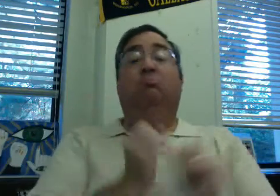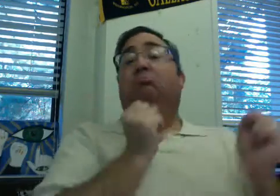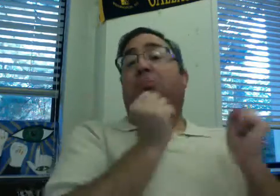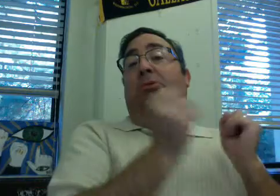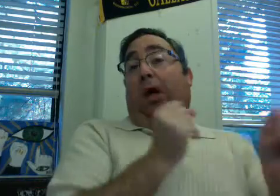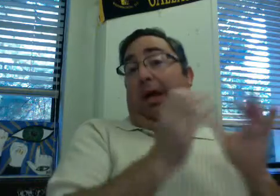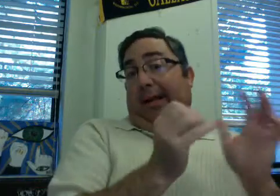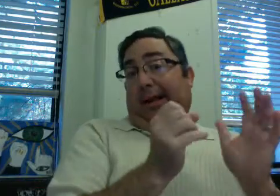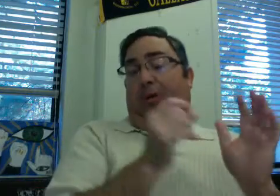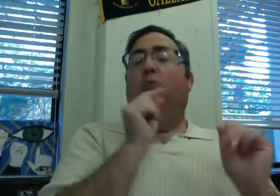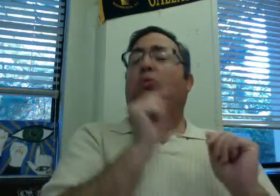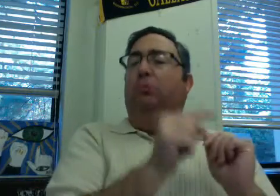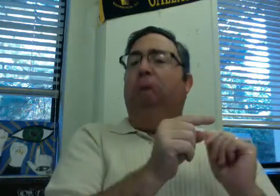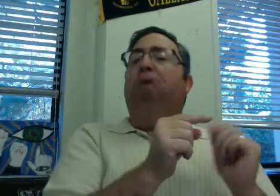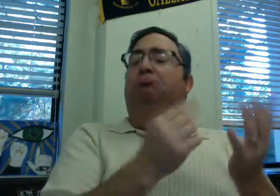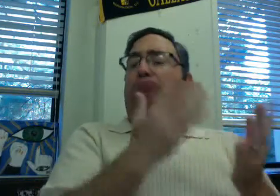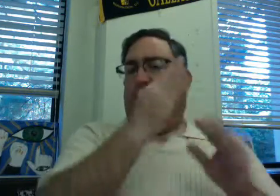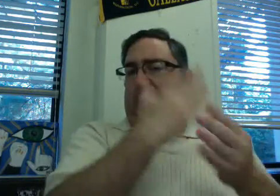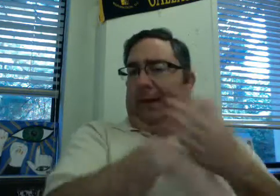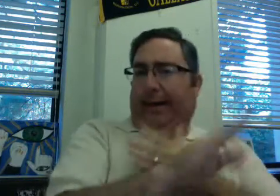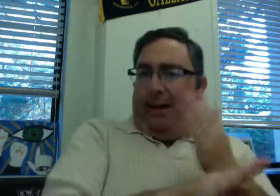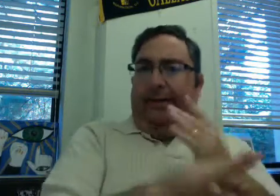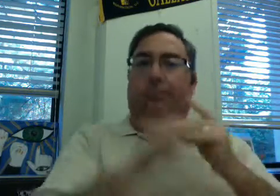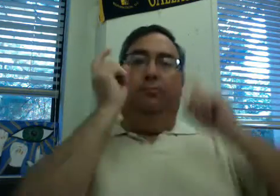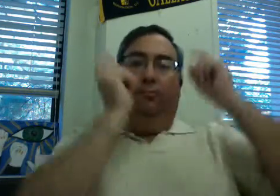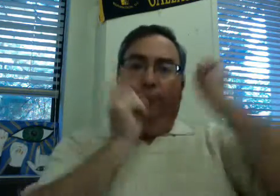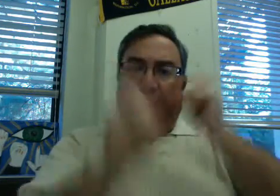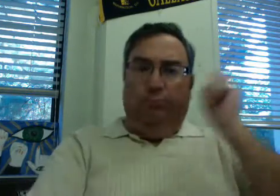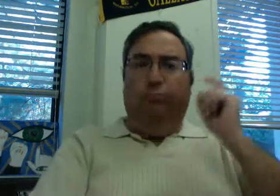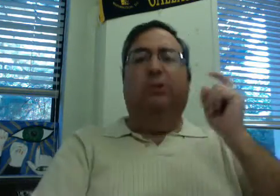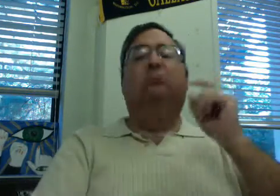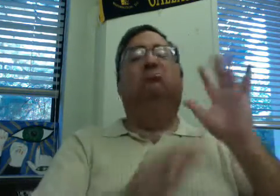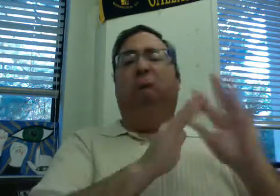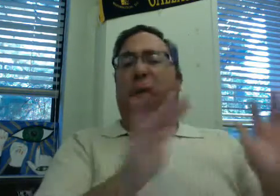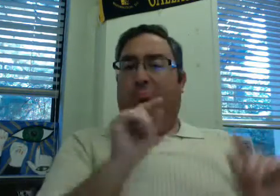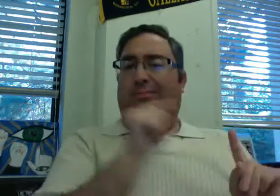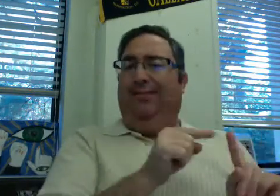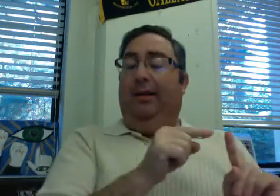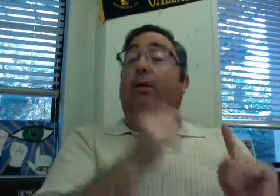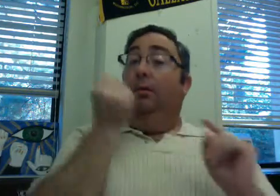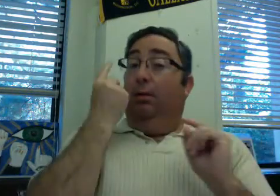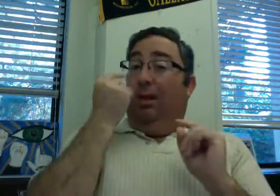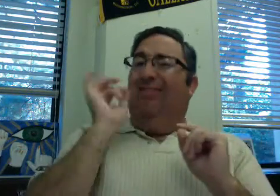Signed languages use the hands and facial expressions to do the same thing.